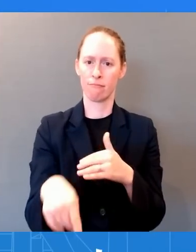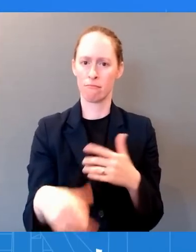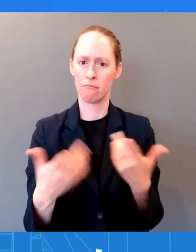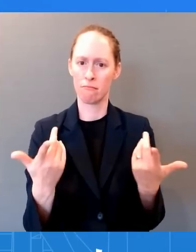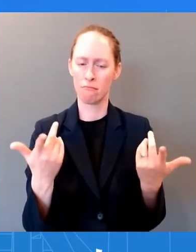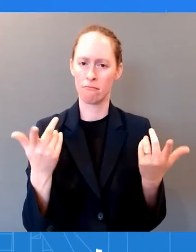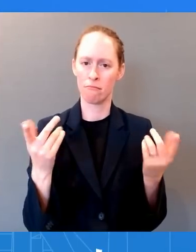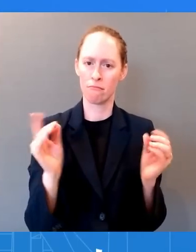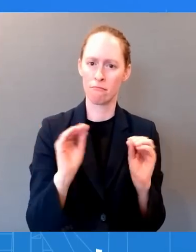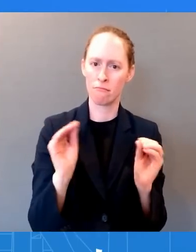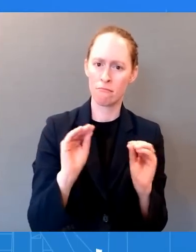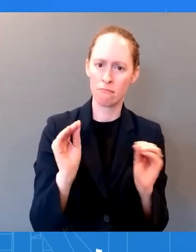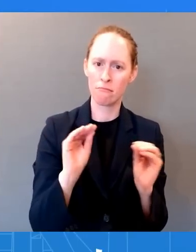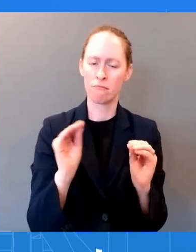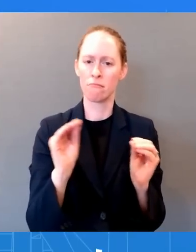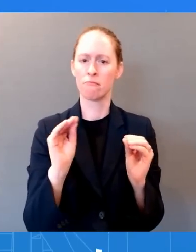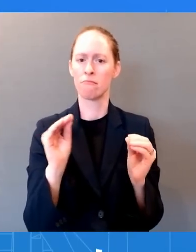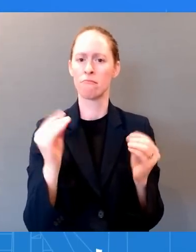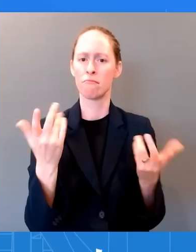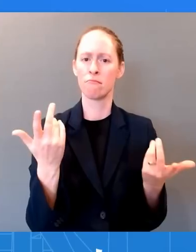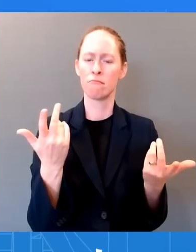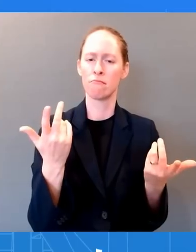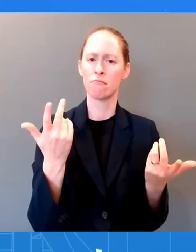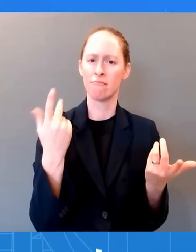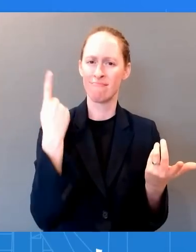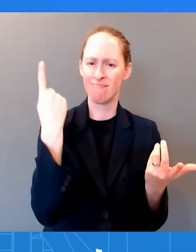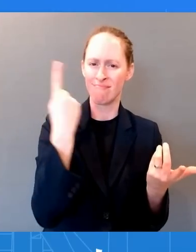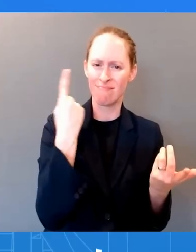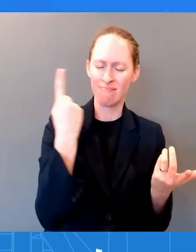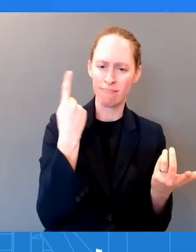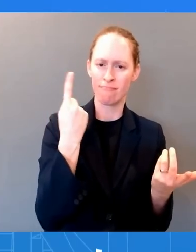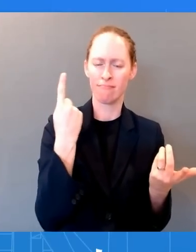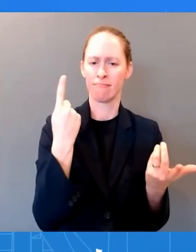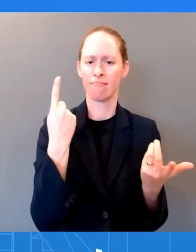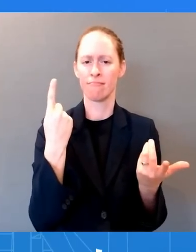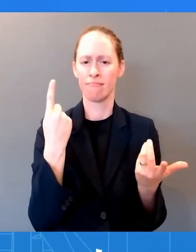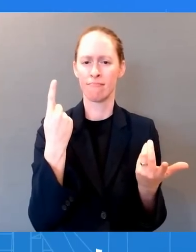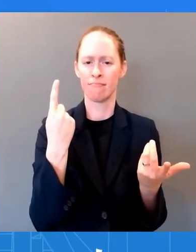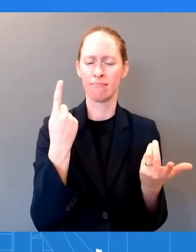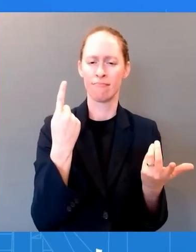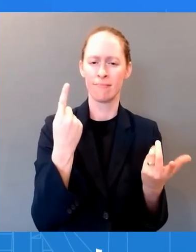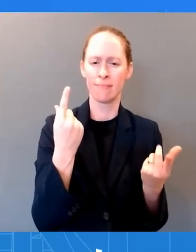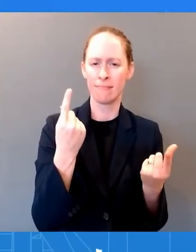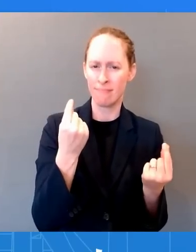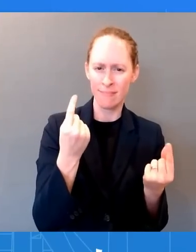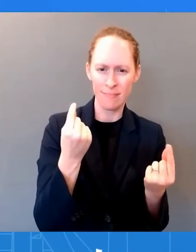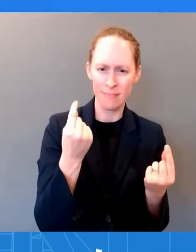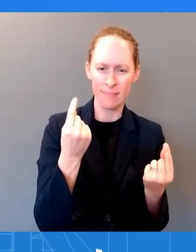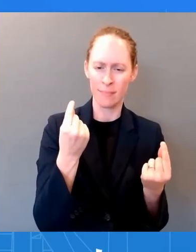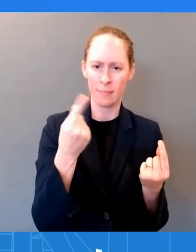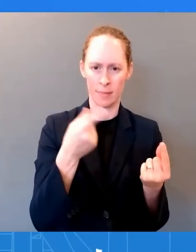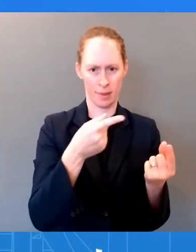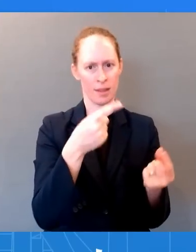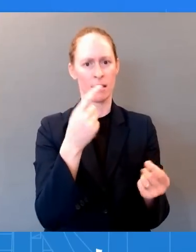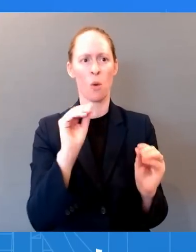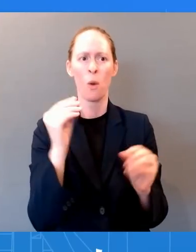The Press: Novak Djokovic. Ms. Jean-Pierre: So as far -- you know, just to -- just since you asked about me -- about him --